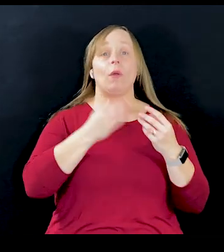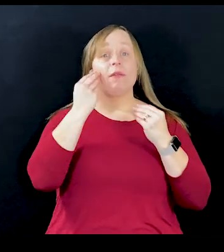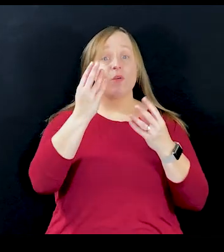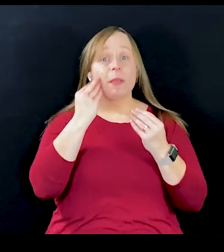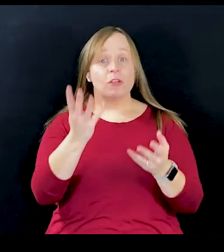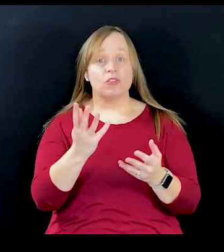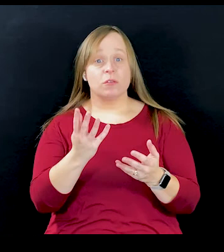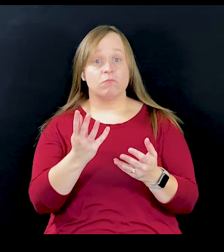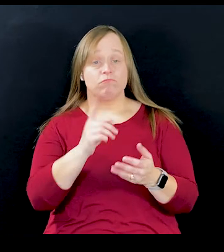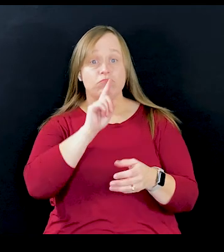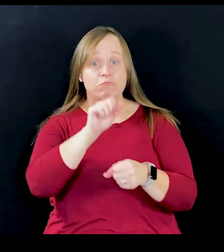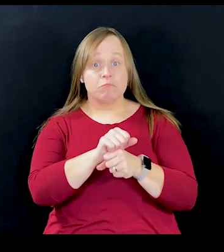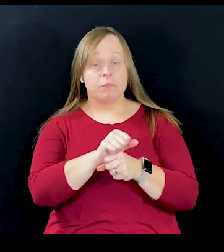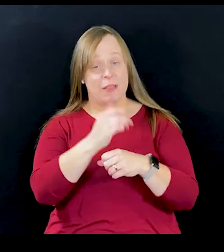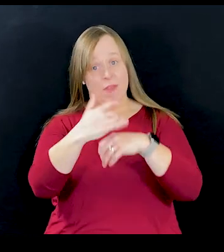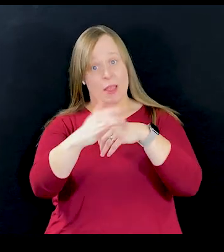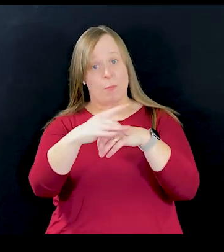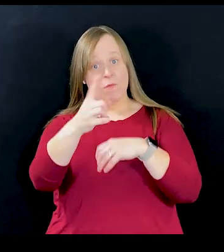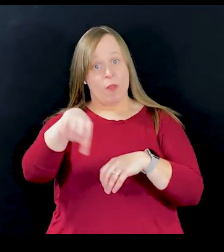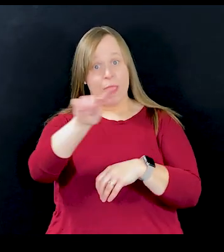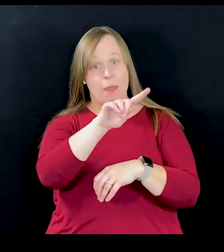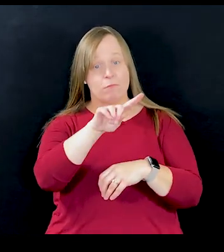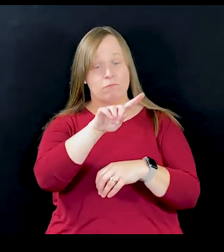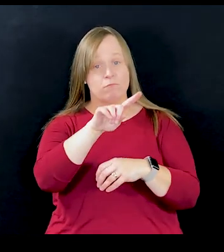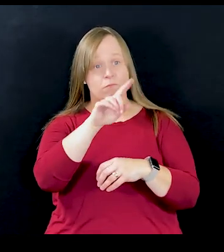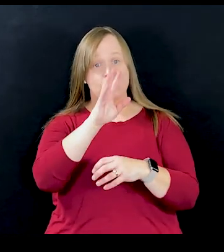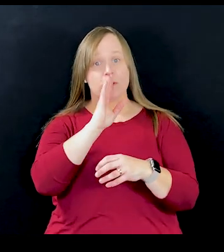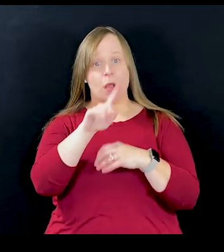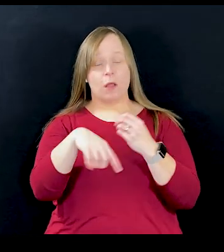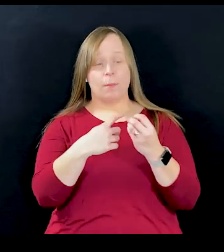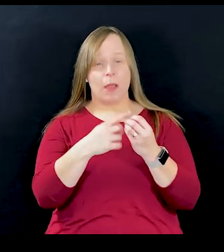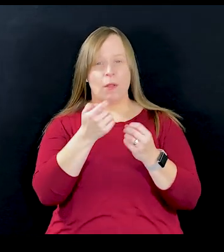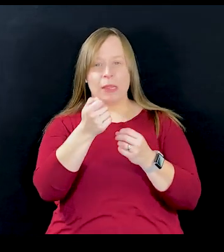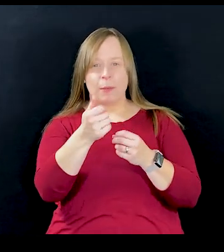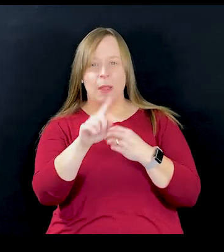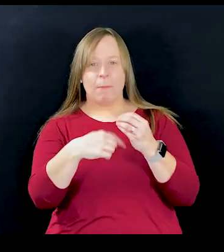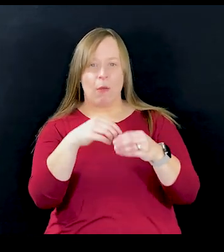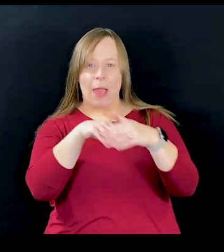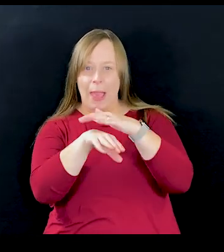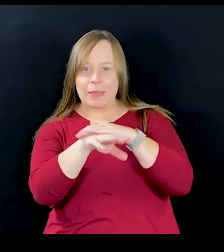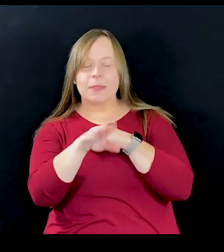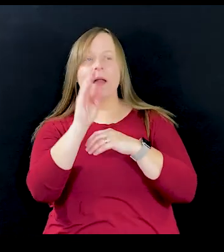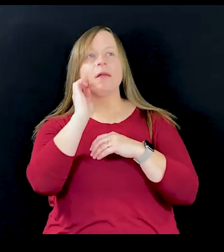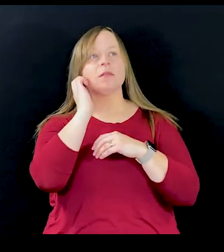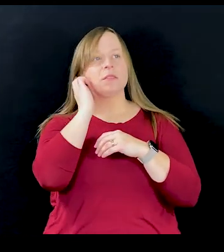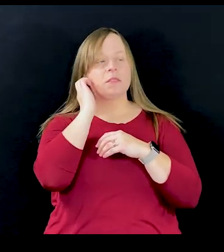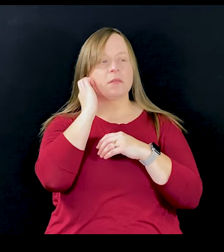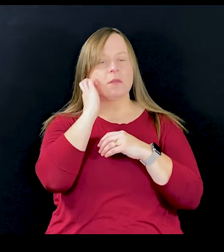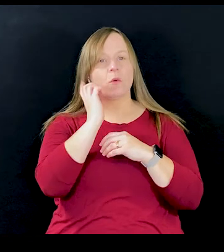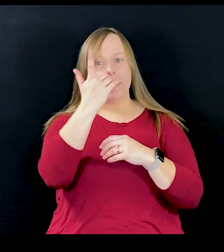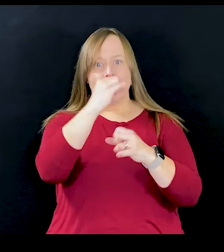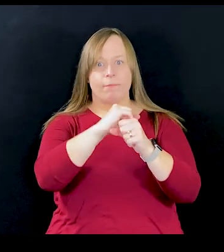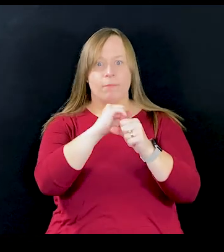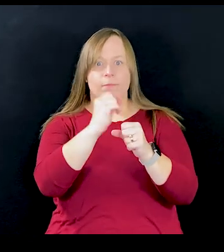is in fact available to them. We talked a little bit about access and what that looks like.